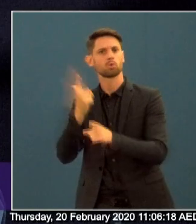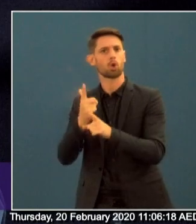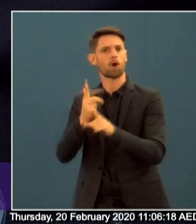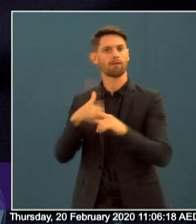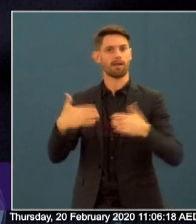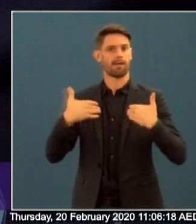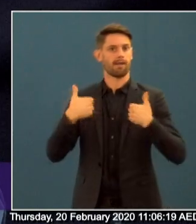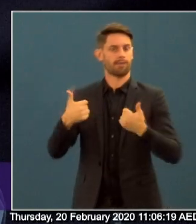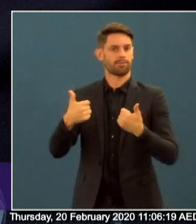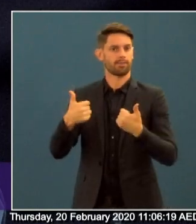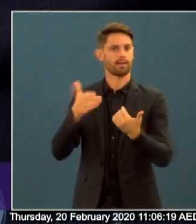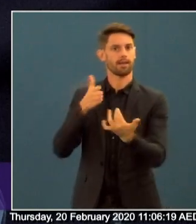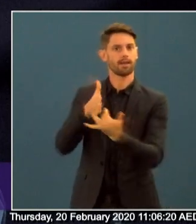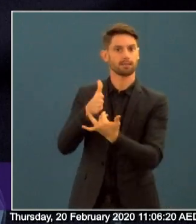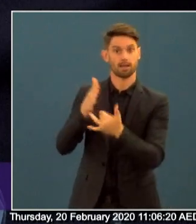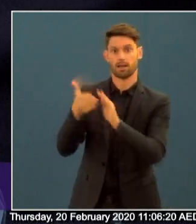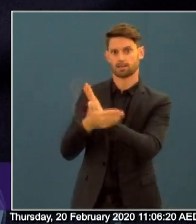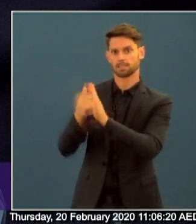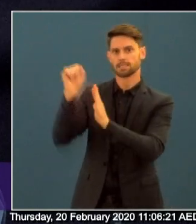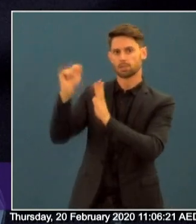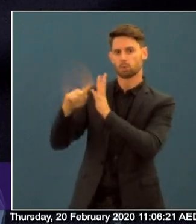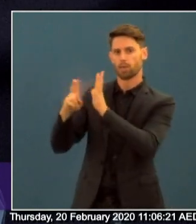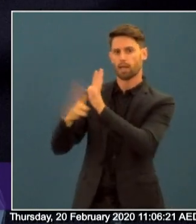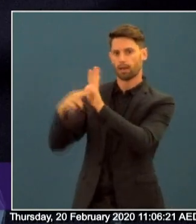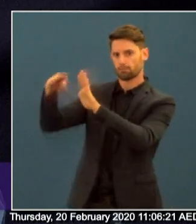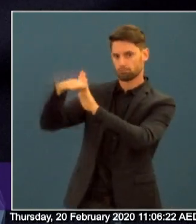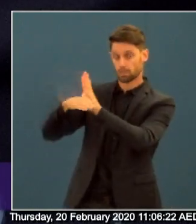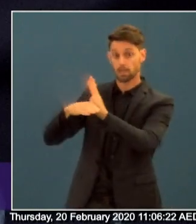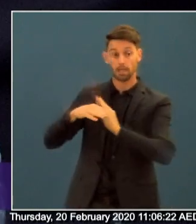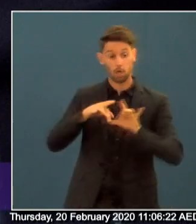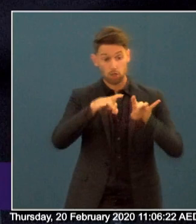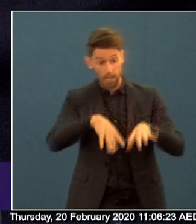And, essentially, Australians with disabilities are to enjoy the